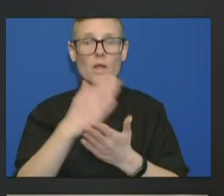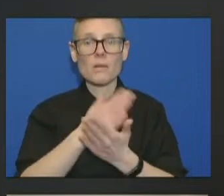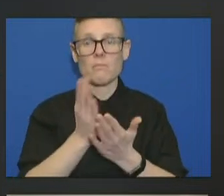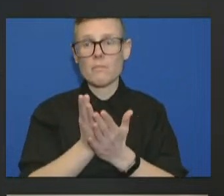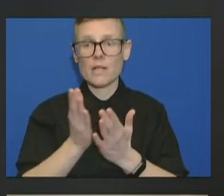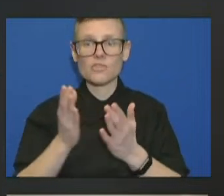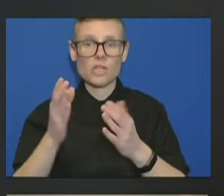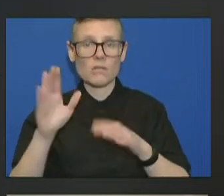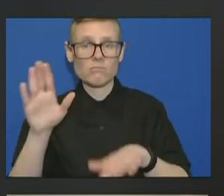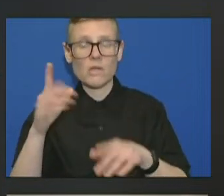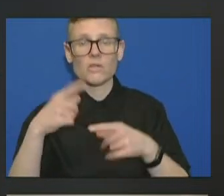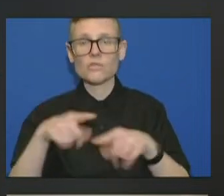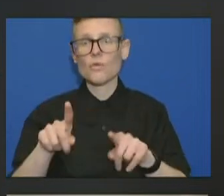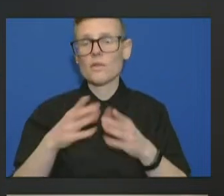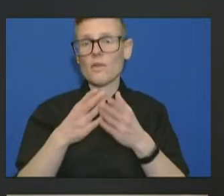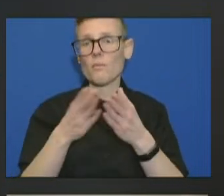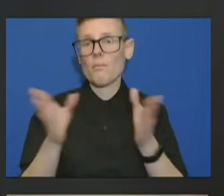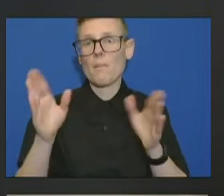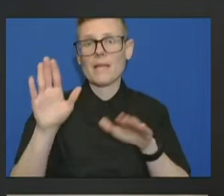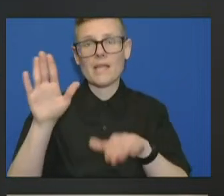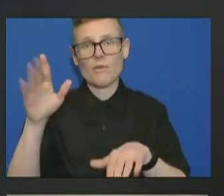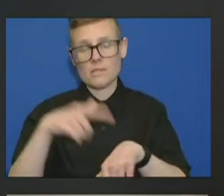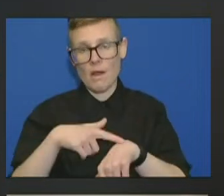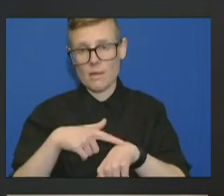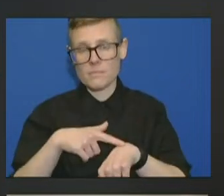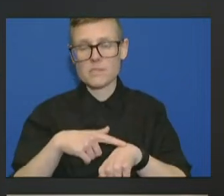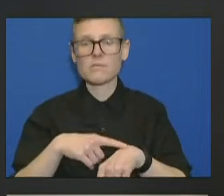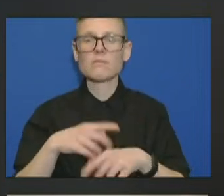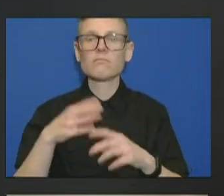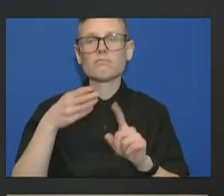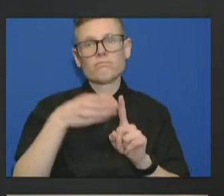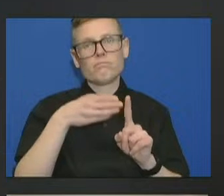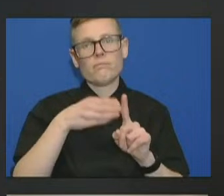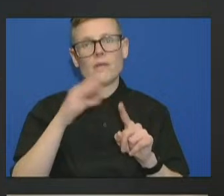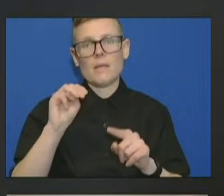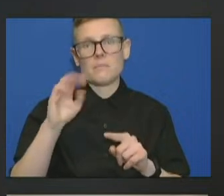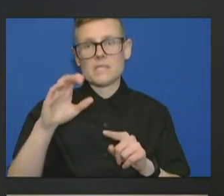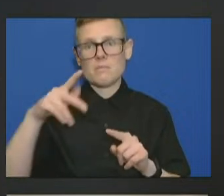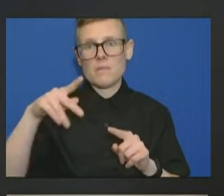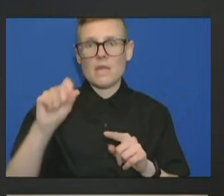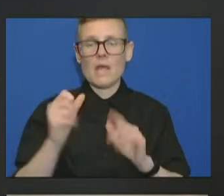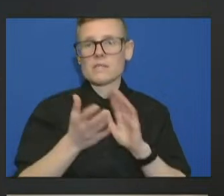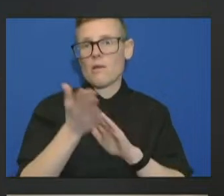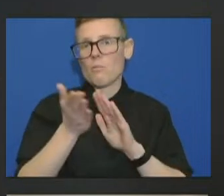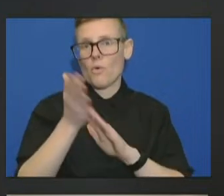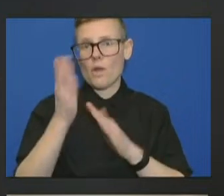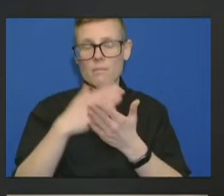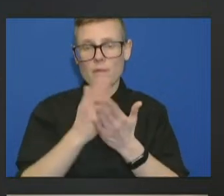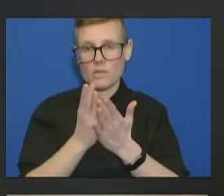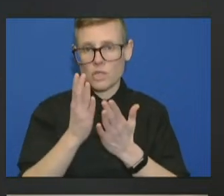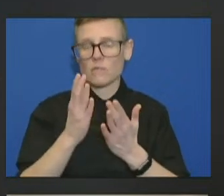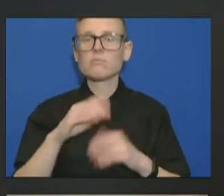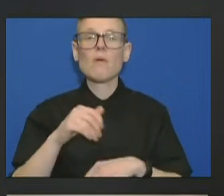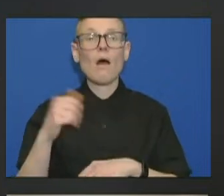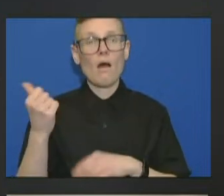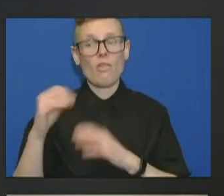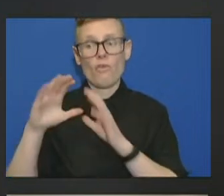Education and Culture Committee holds the operating budget hearings during their public